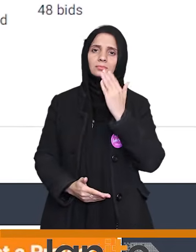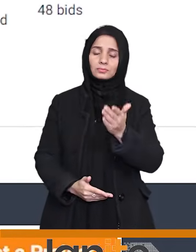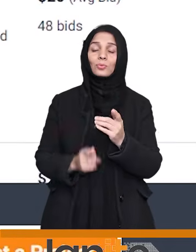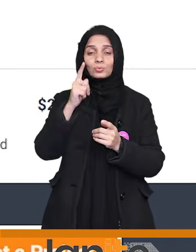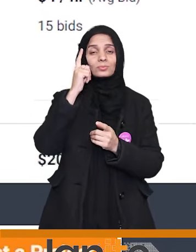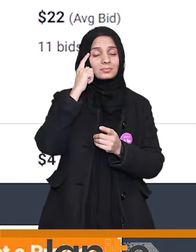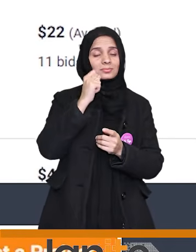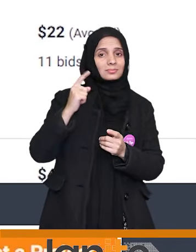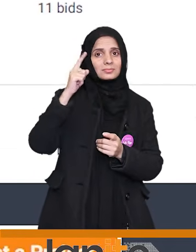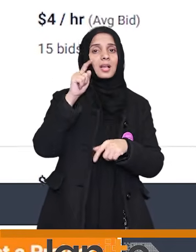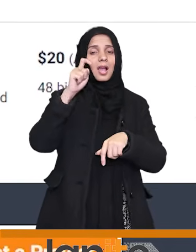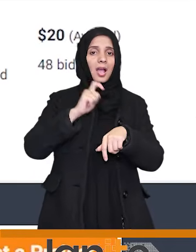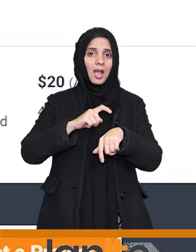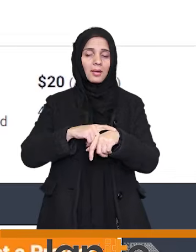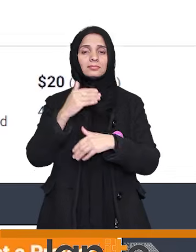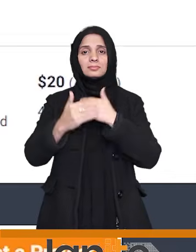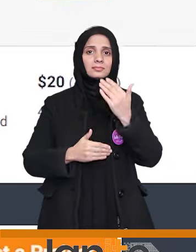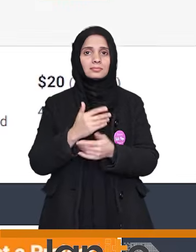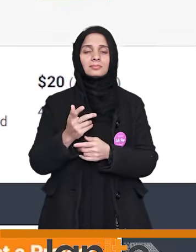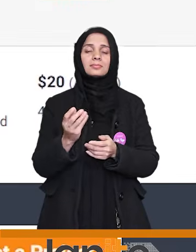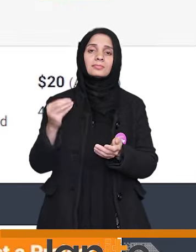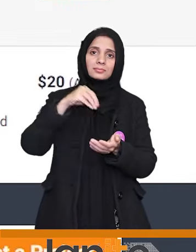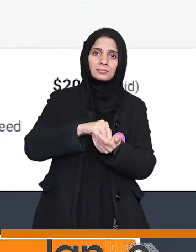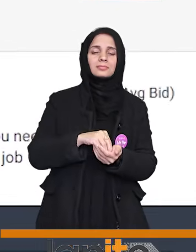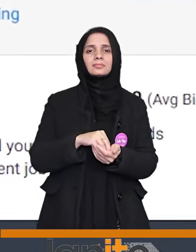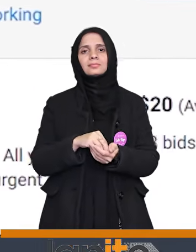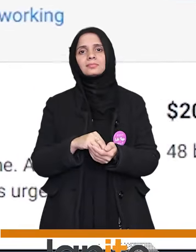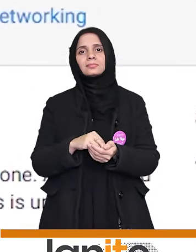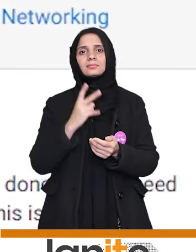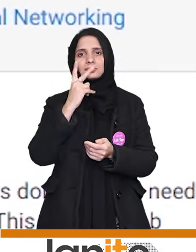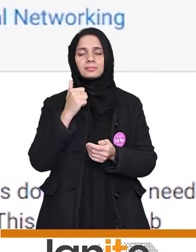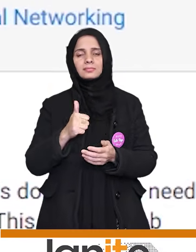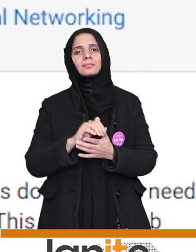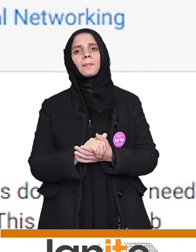here it is comparatively better to bid on those projects which are verified.